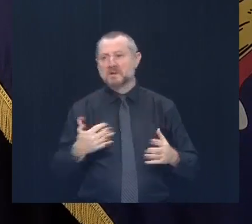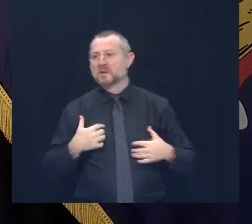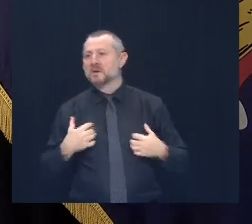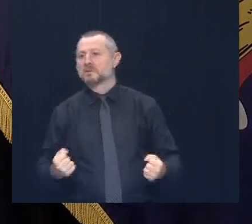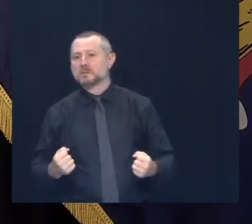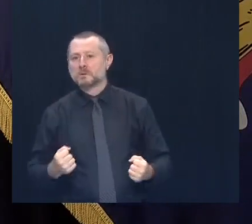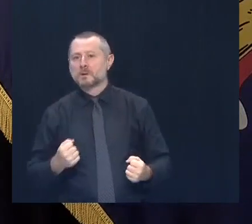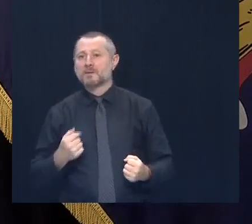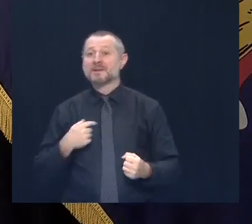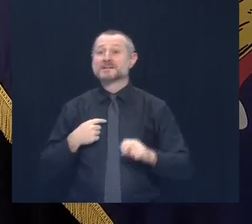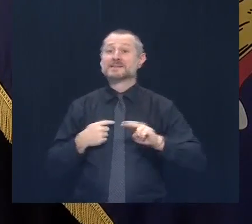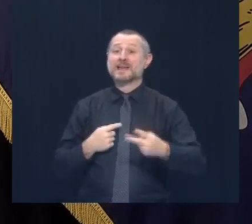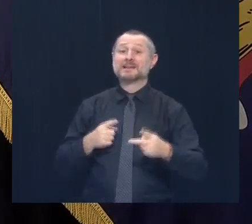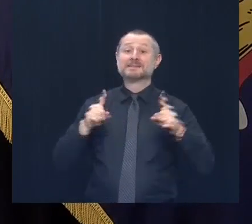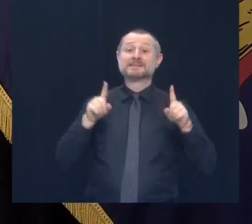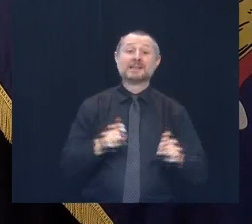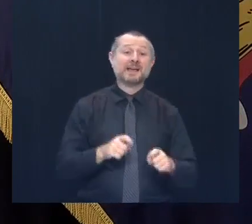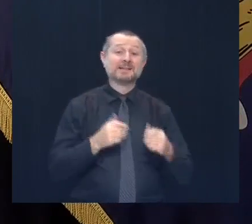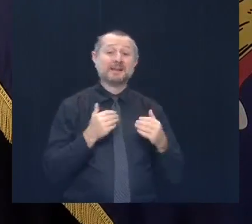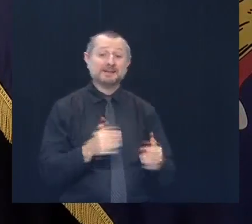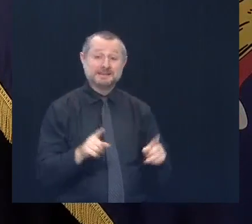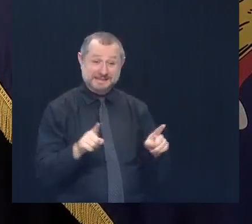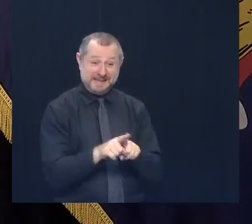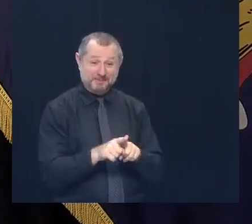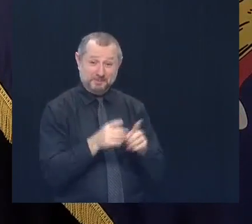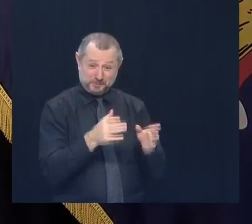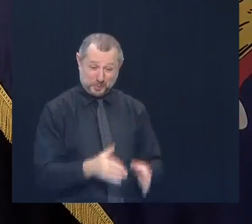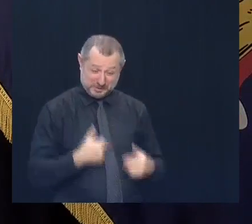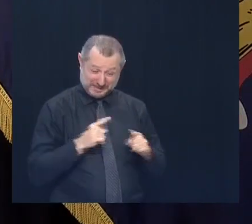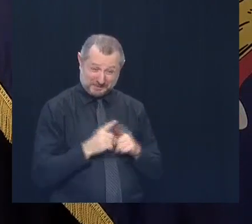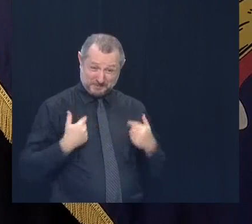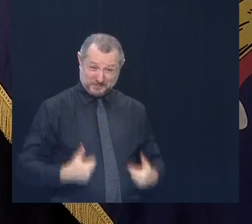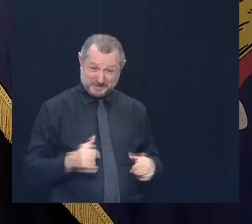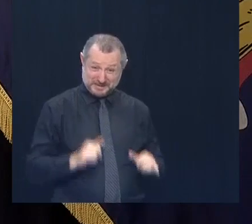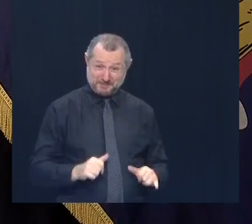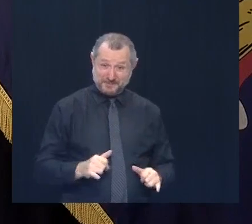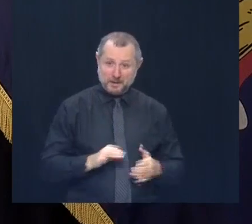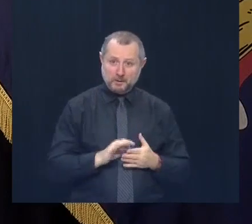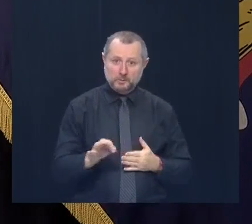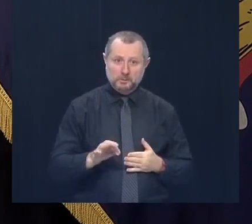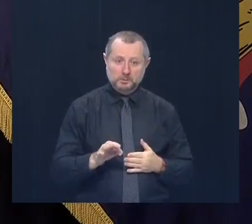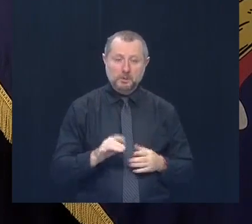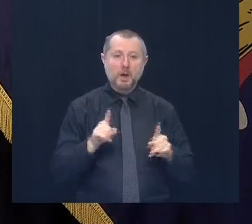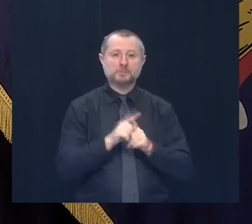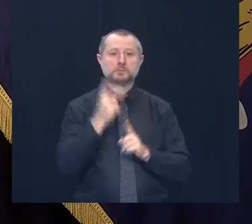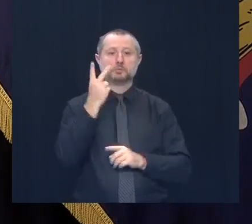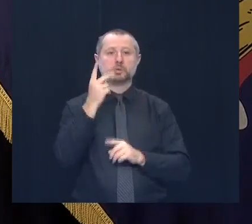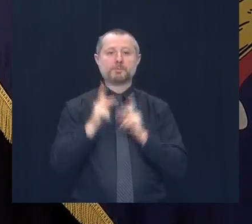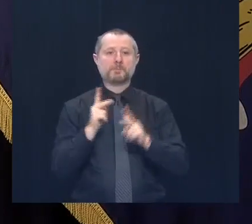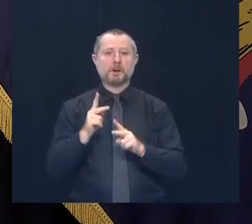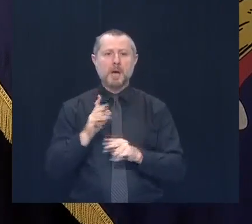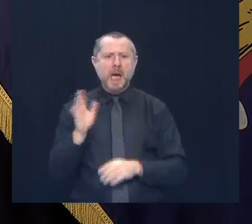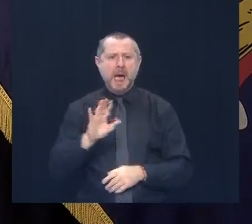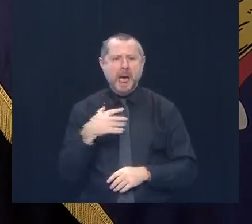AND YOU TEST POSITIVE AND THEN YOU GO HOME FOR TWO OR THREE DAYS ANDok YOUçó THINK I AM OVER